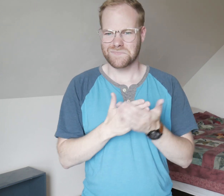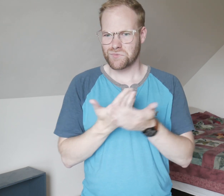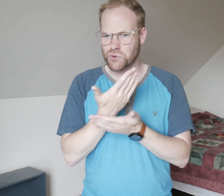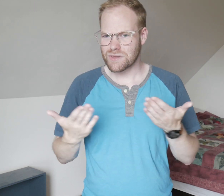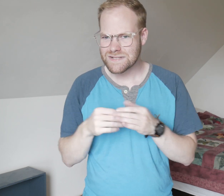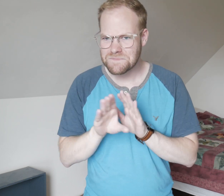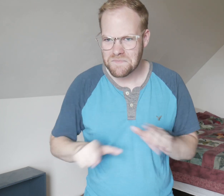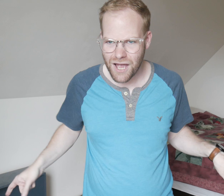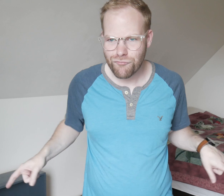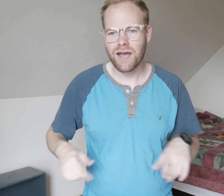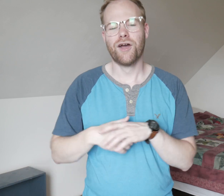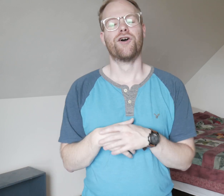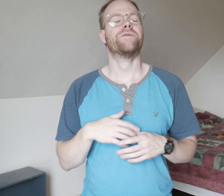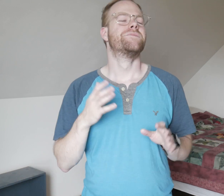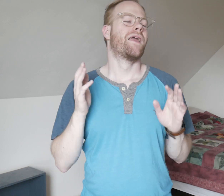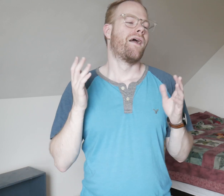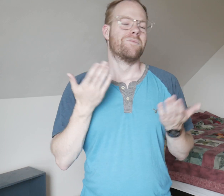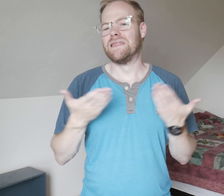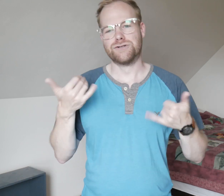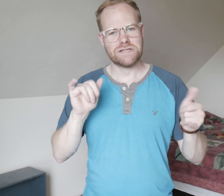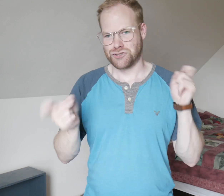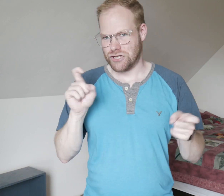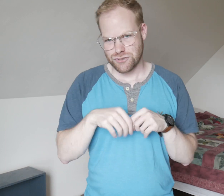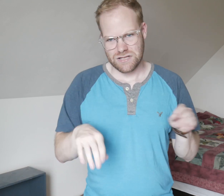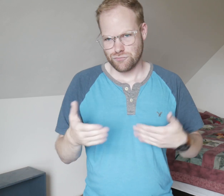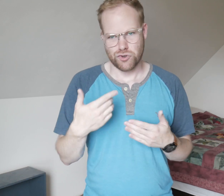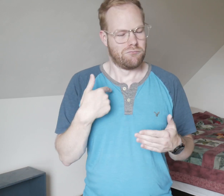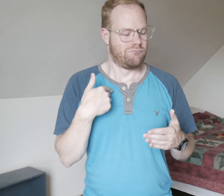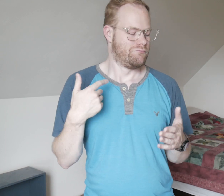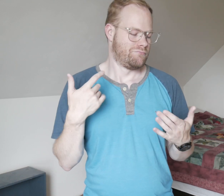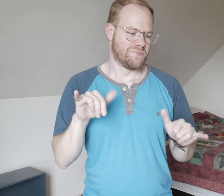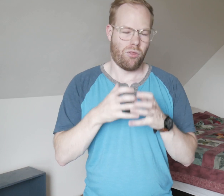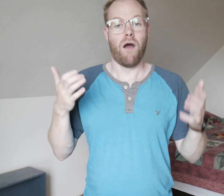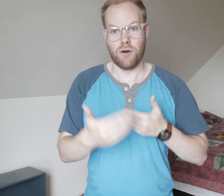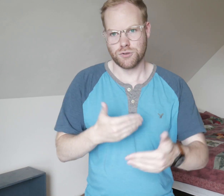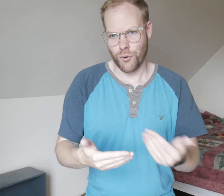Some new things in the background! Things are still changing in this room, I still have a lot to go.